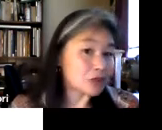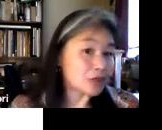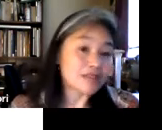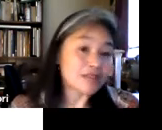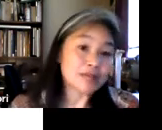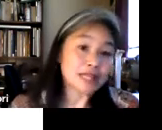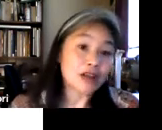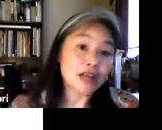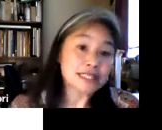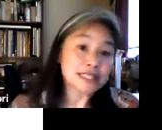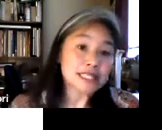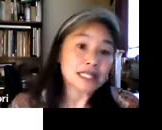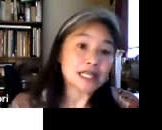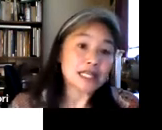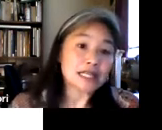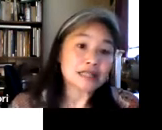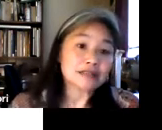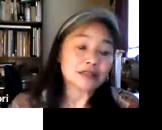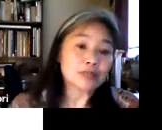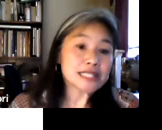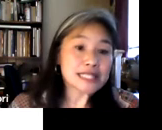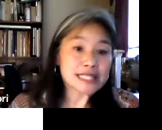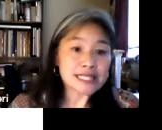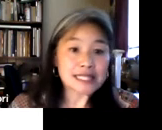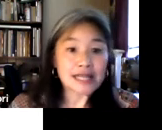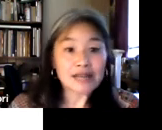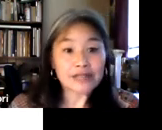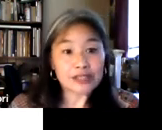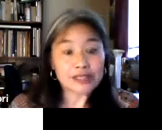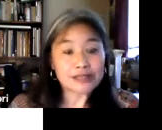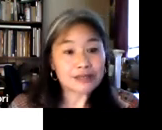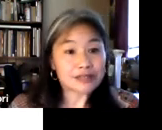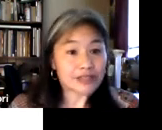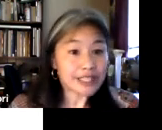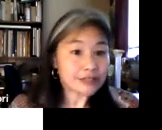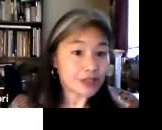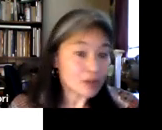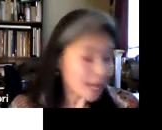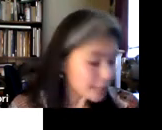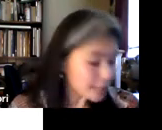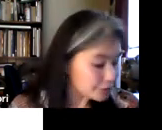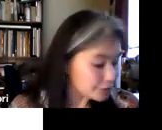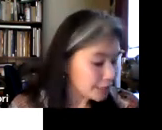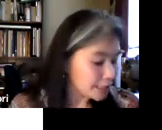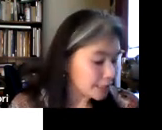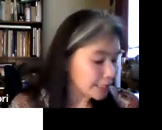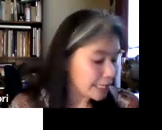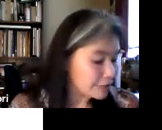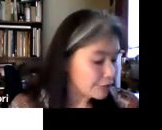found the Hattori family over here. So my mom and dad were sort of neighbors when they were like four and five years old.